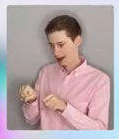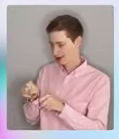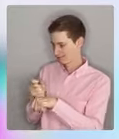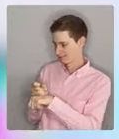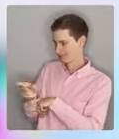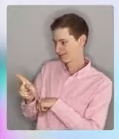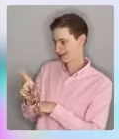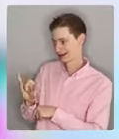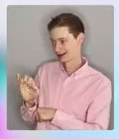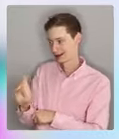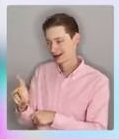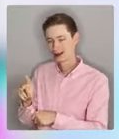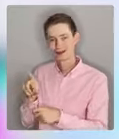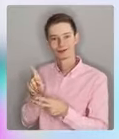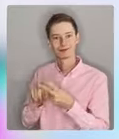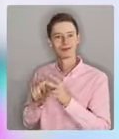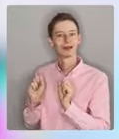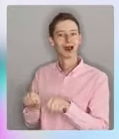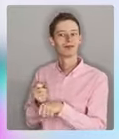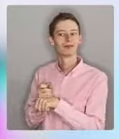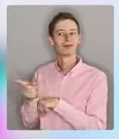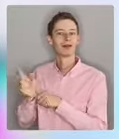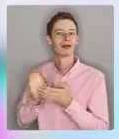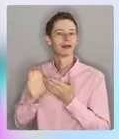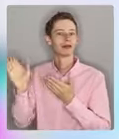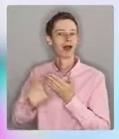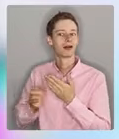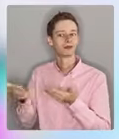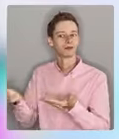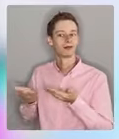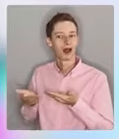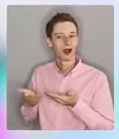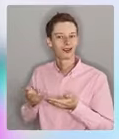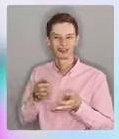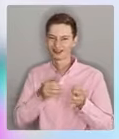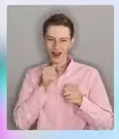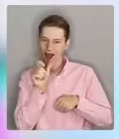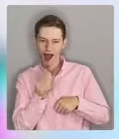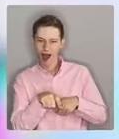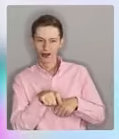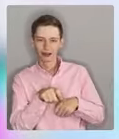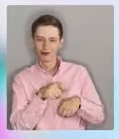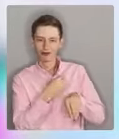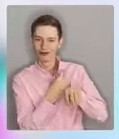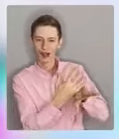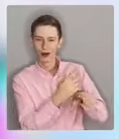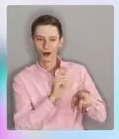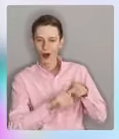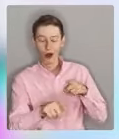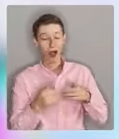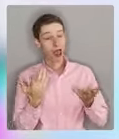The link can even be included in a calendar invite, instead of a video call link. And anecdotally, we've heard people often use them to do their one-on-ones at work.